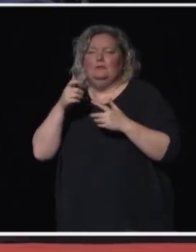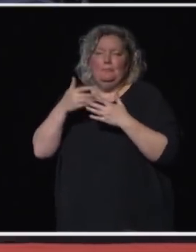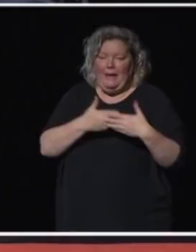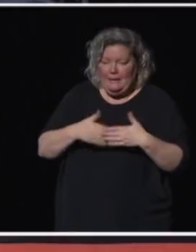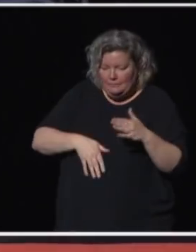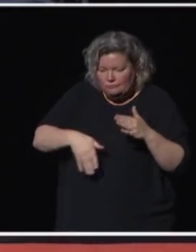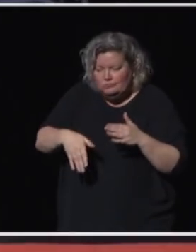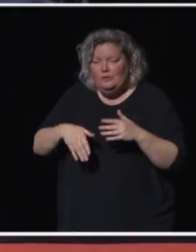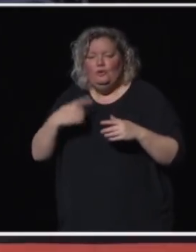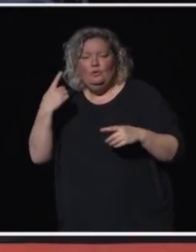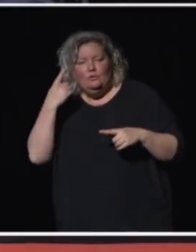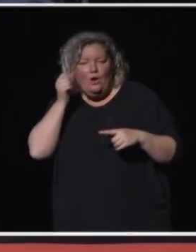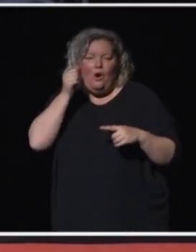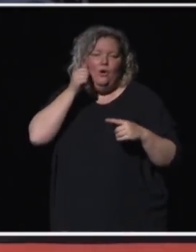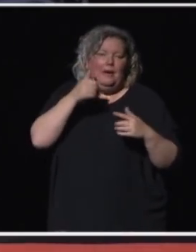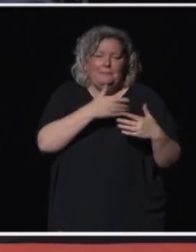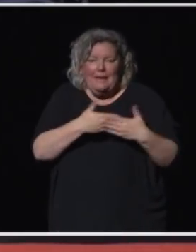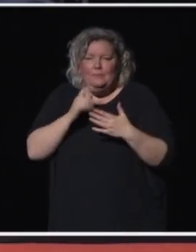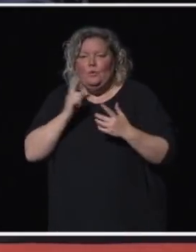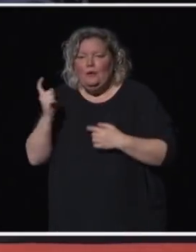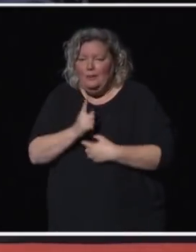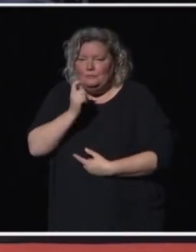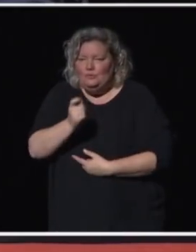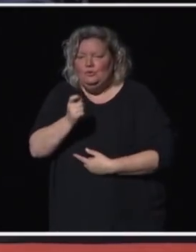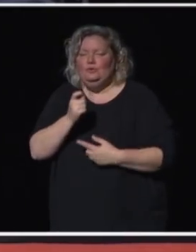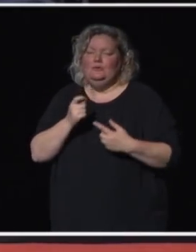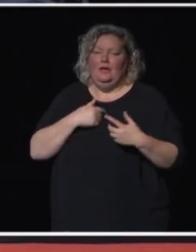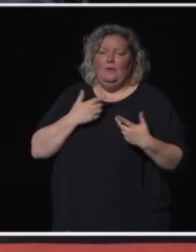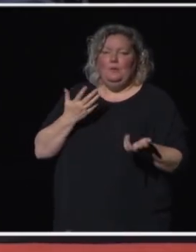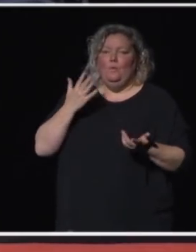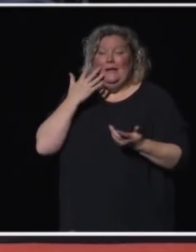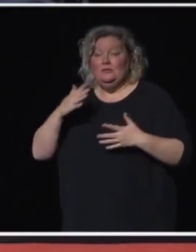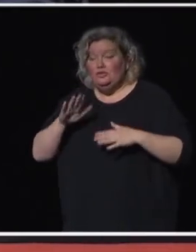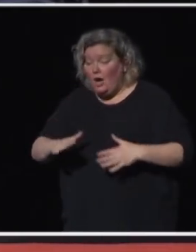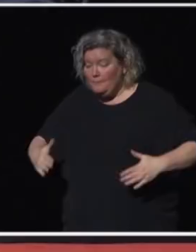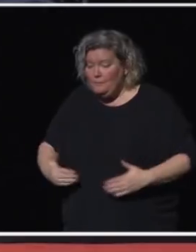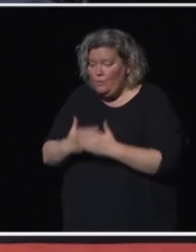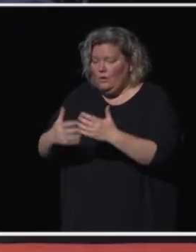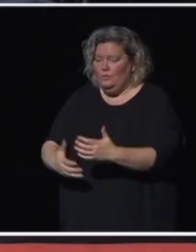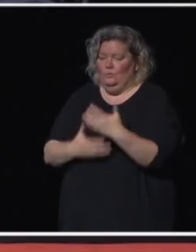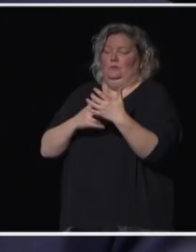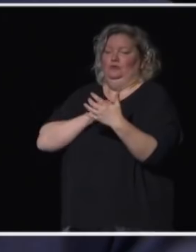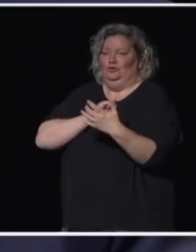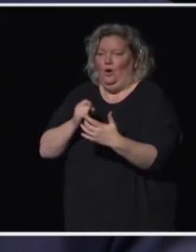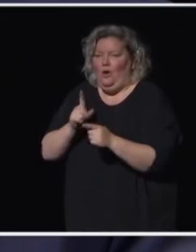It's this kind of baby with an X in the middle of it, really. And then the child arrives. Mmhmm. Do you get that shock? Did you get that? I always had it.